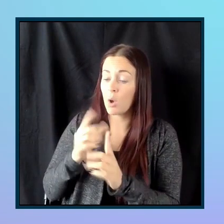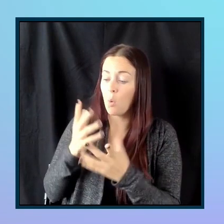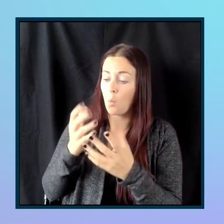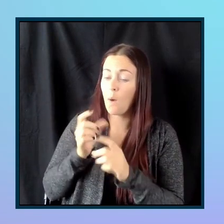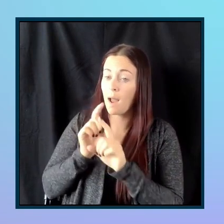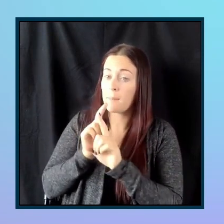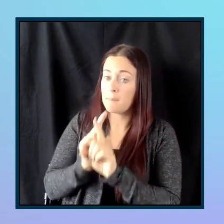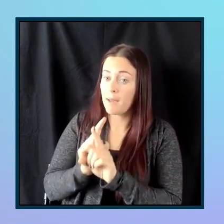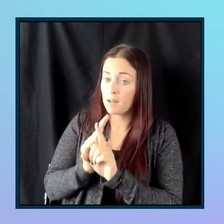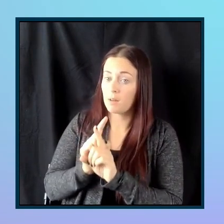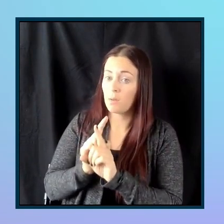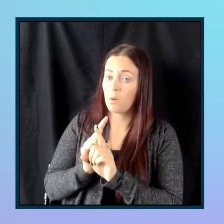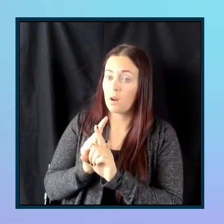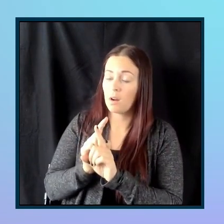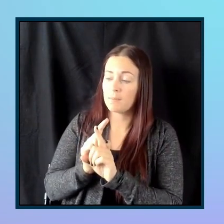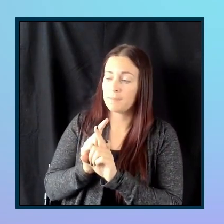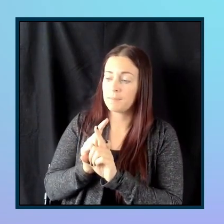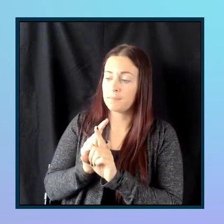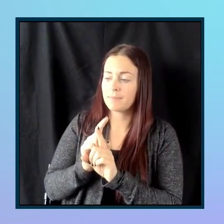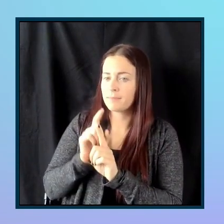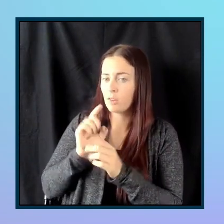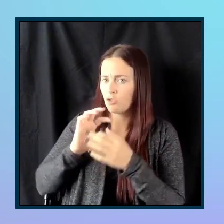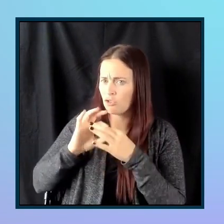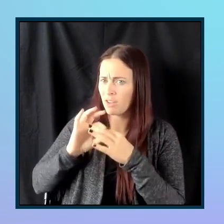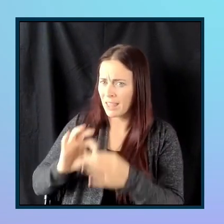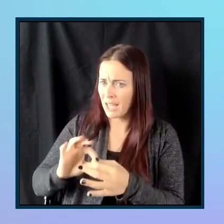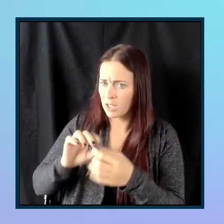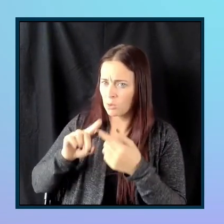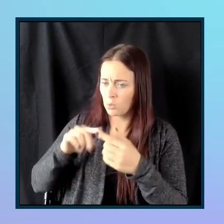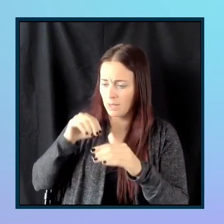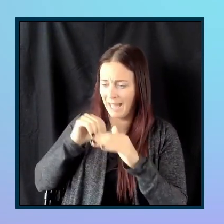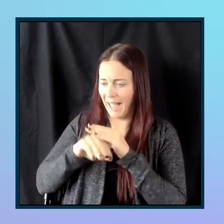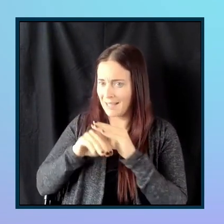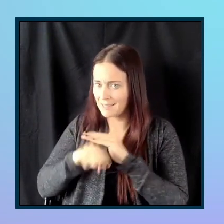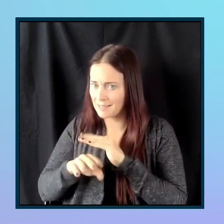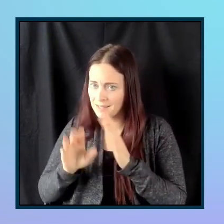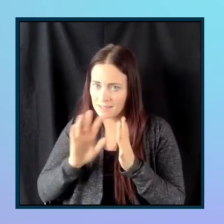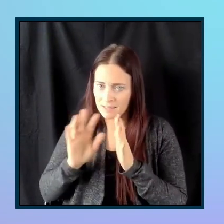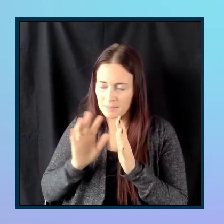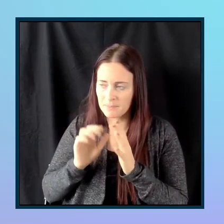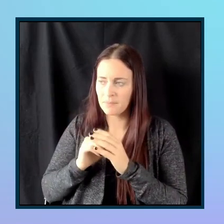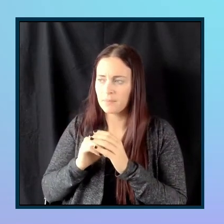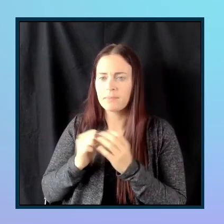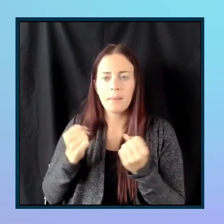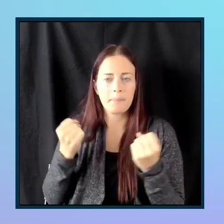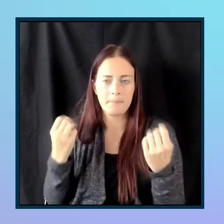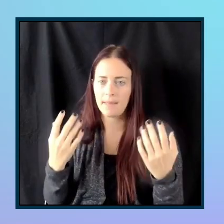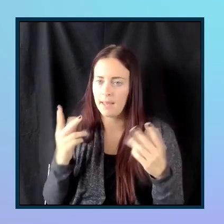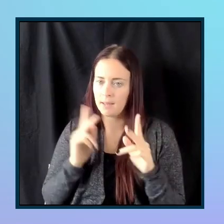if it's around accessibility, there's a lot of people in this community who love helping each other out.